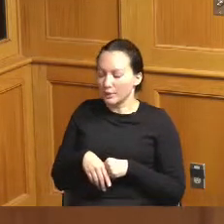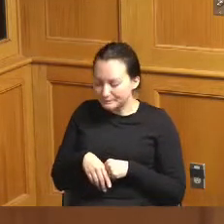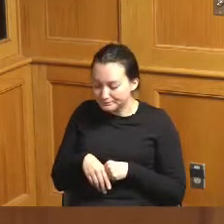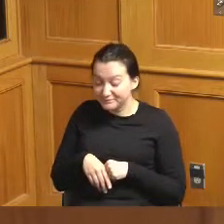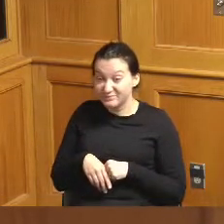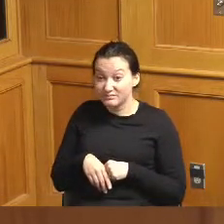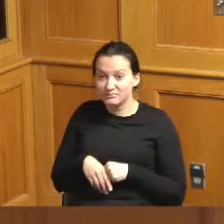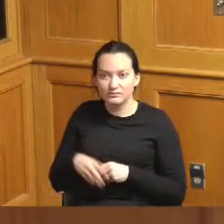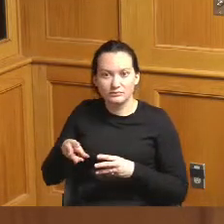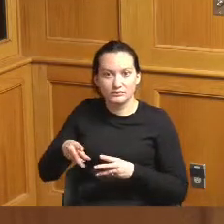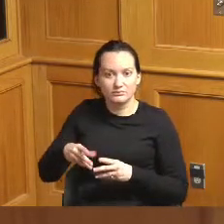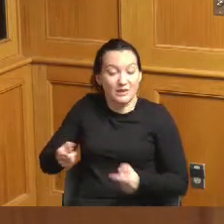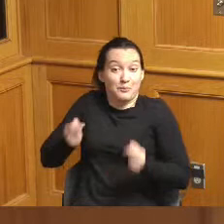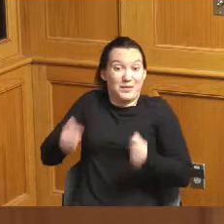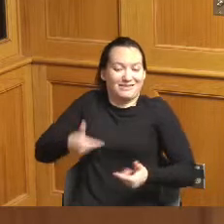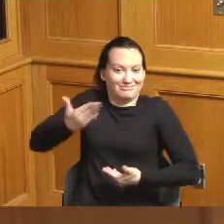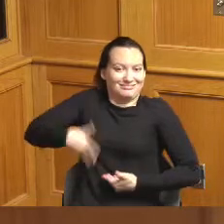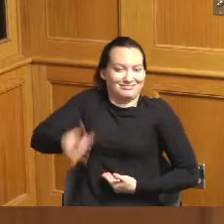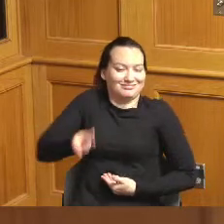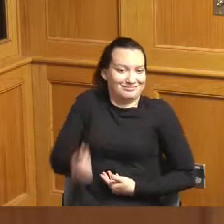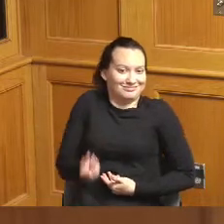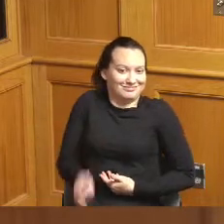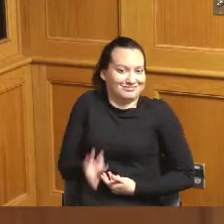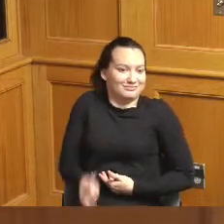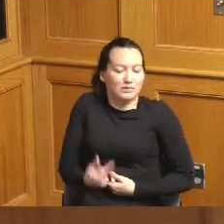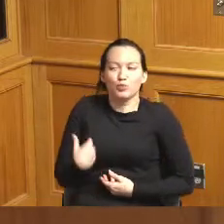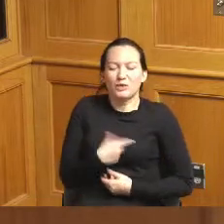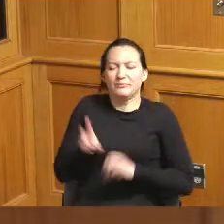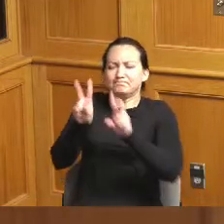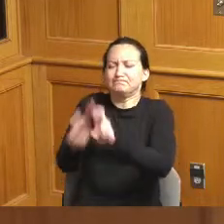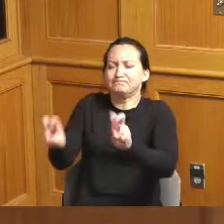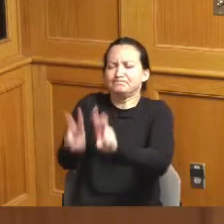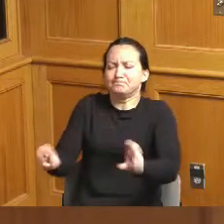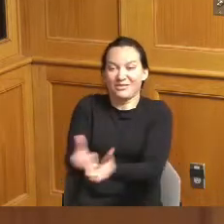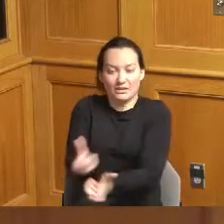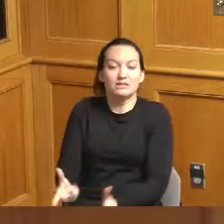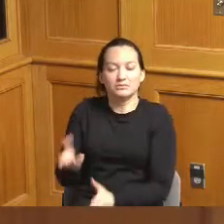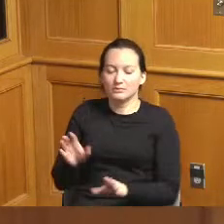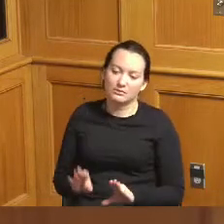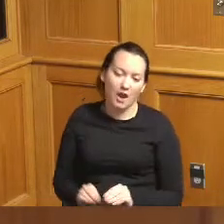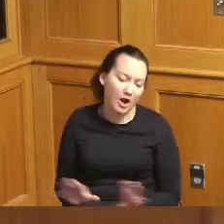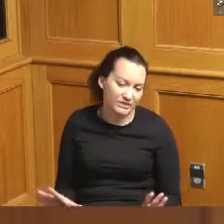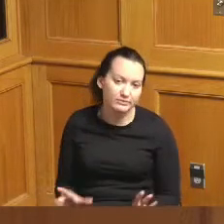efficiently and and quickly so we've looked at all those things we still obviously we constantly keep